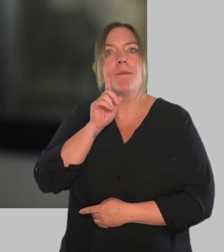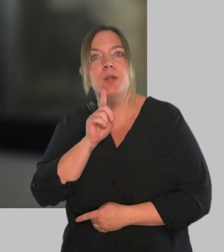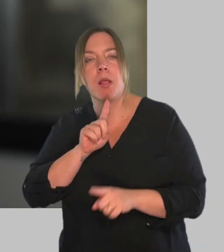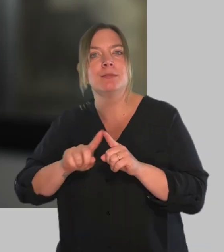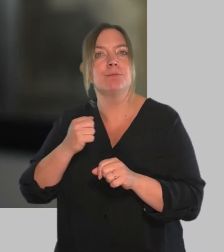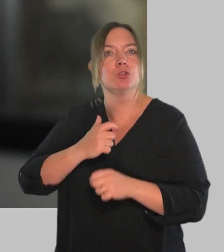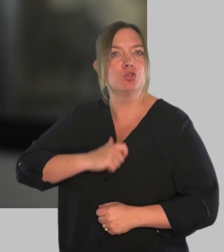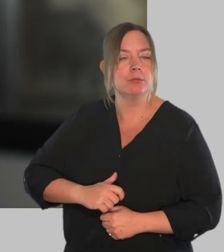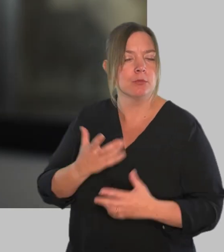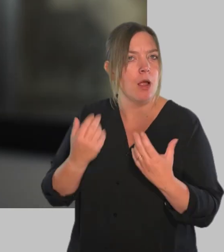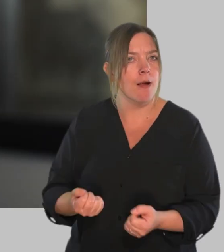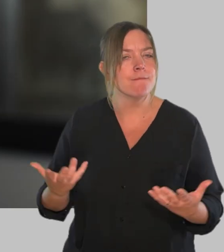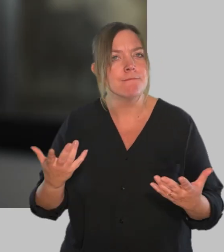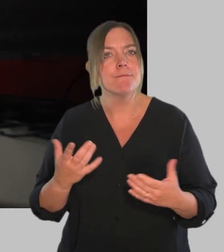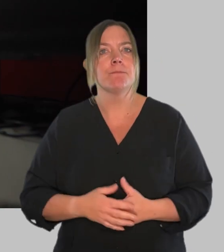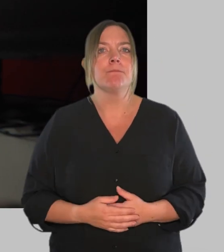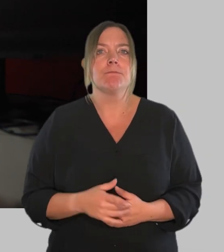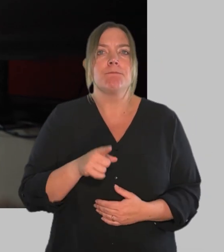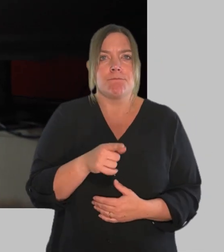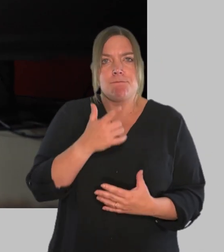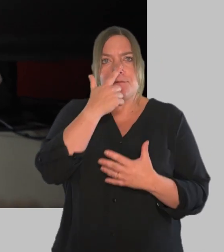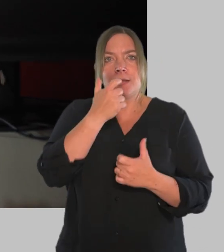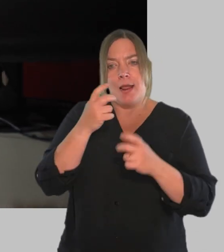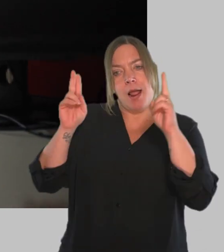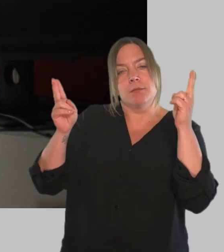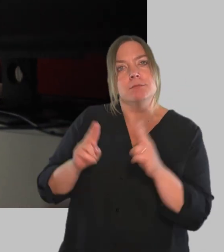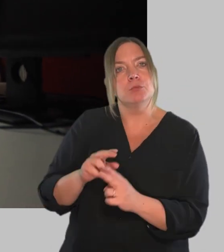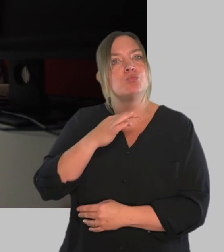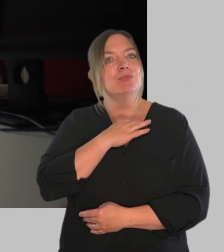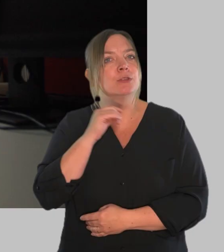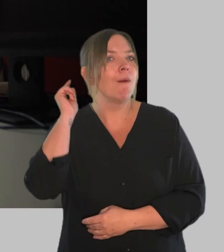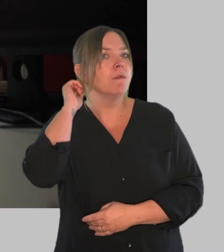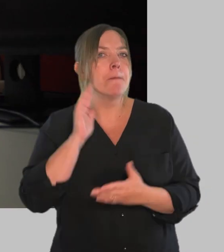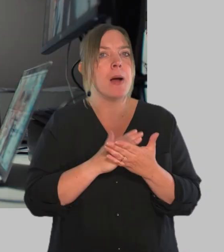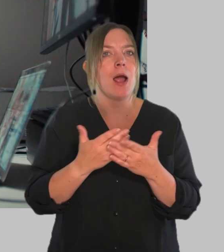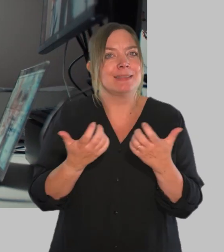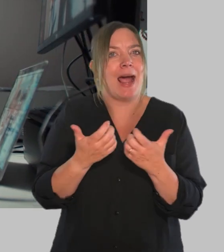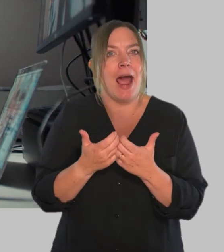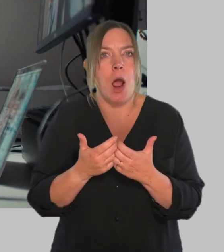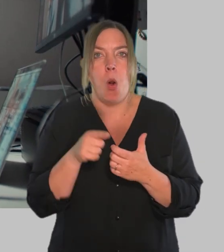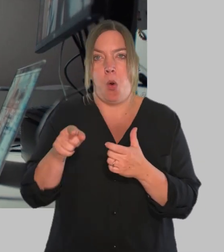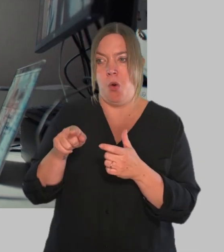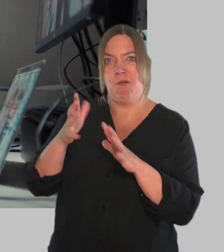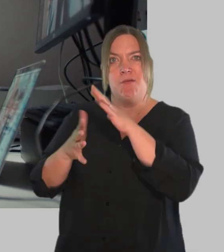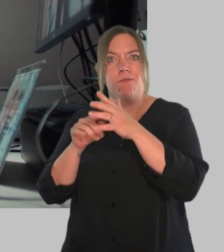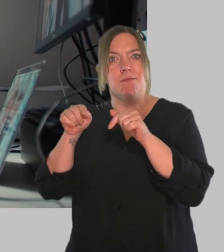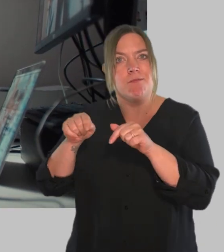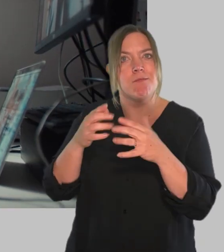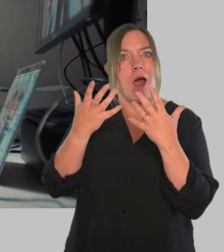I think the models themselves can also, if developed correctly, mitigate that a bit by talking about how confident they are in what they're displaying.